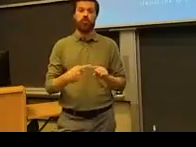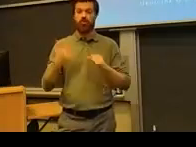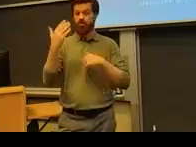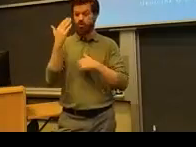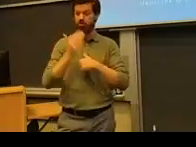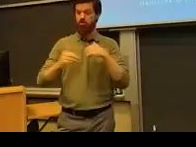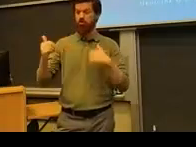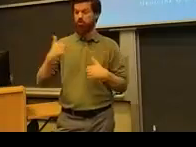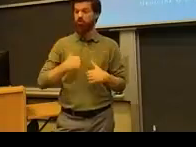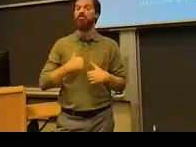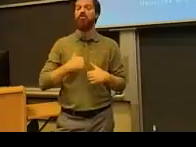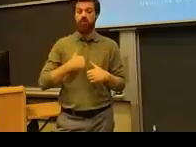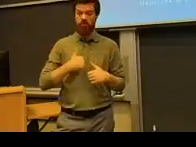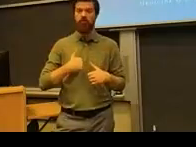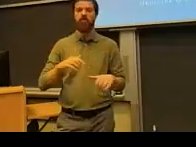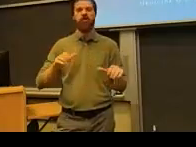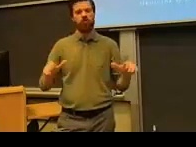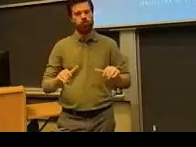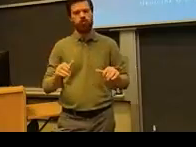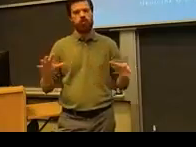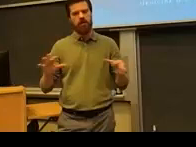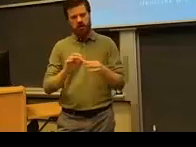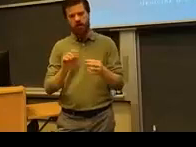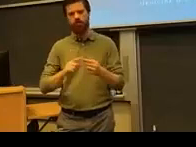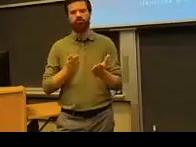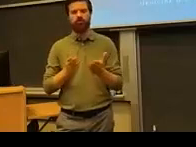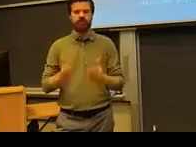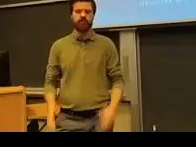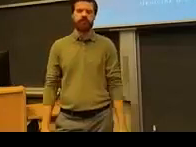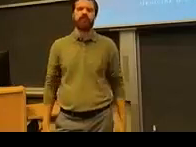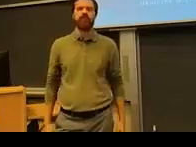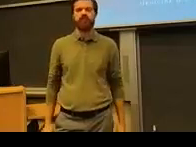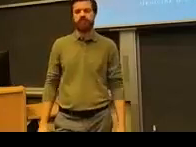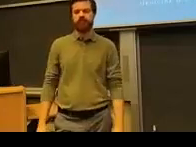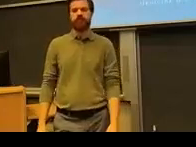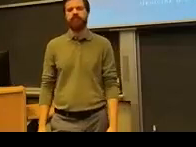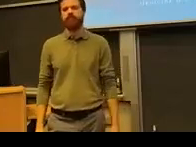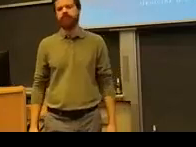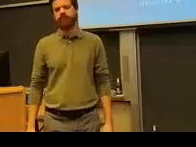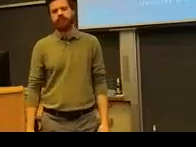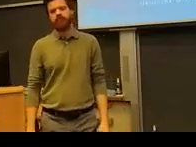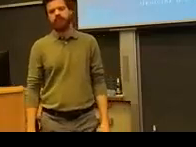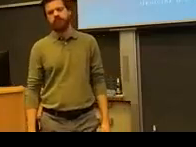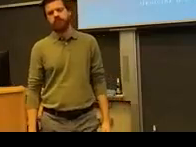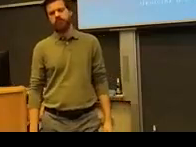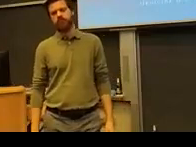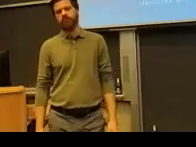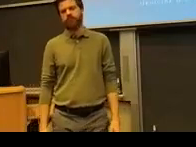is you know I am doing the connecting to services and um we've been talking about a little bit more